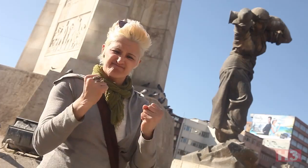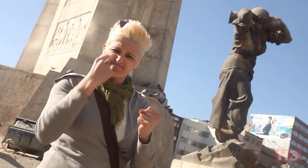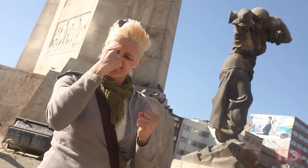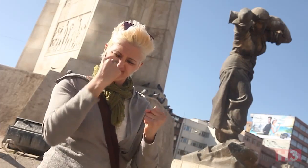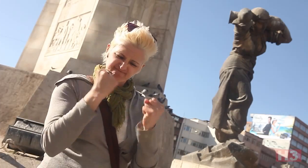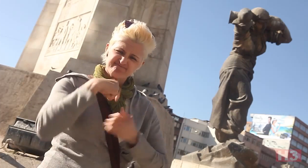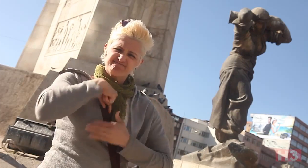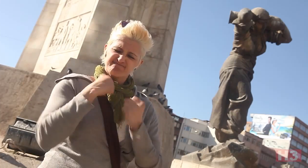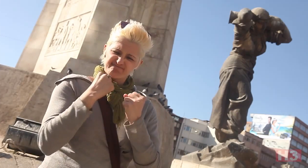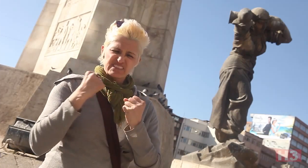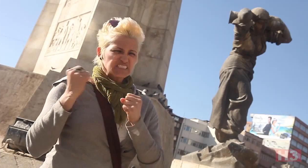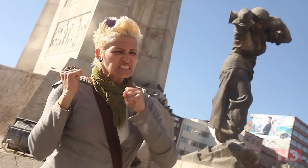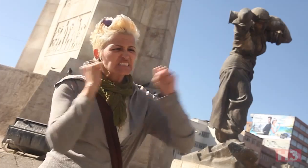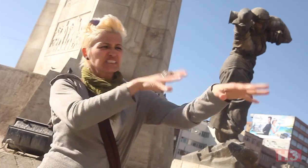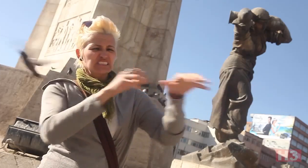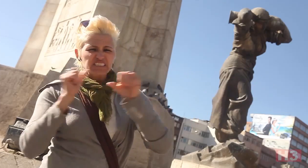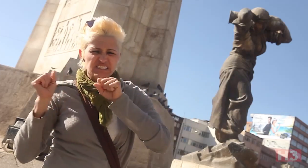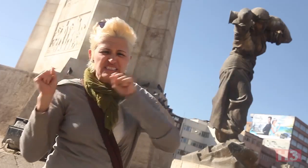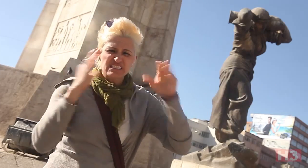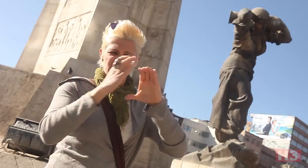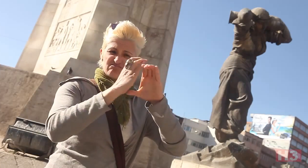But these women were determined to help fight the war by